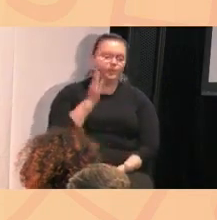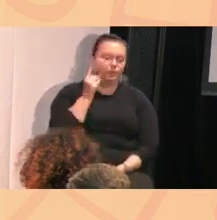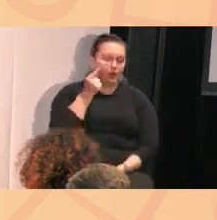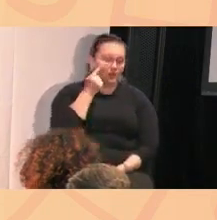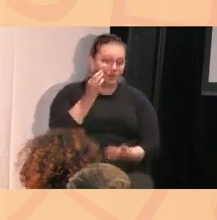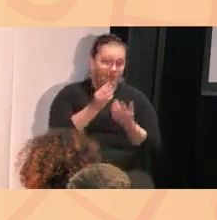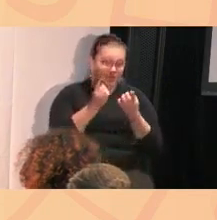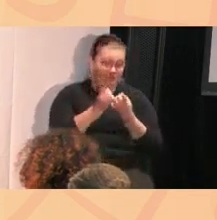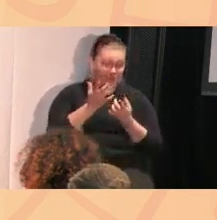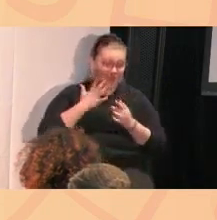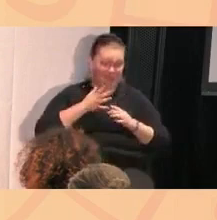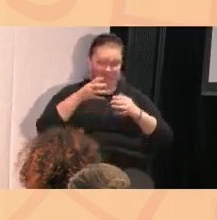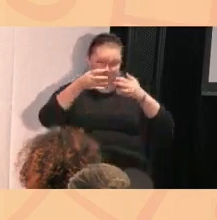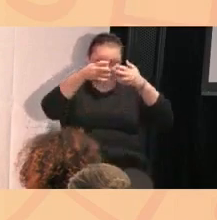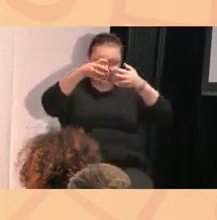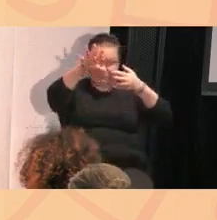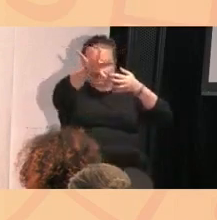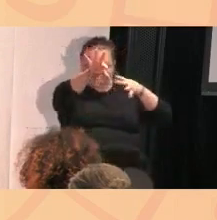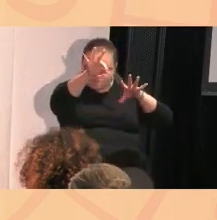And I hunger for that.